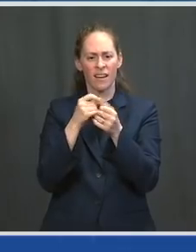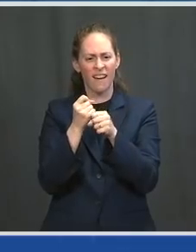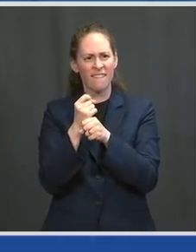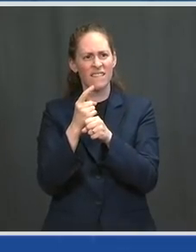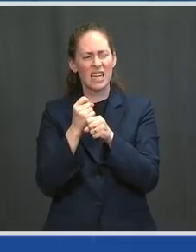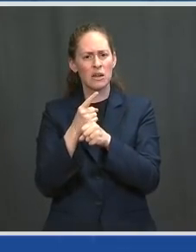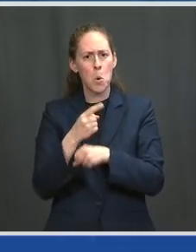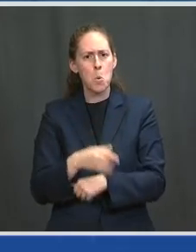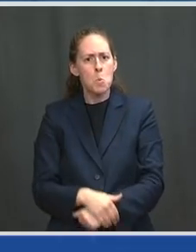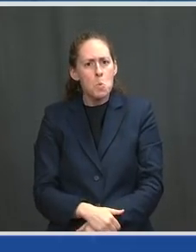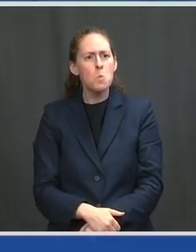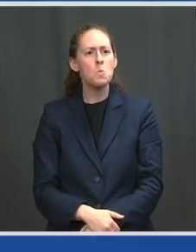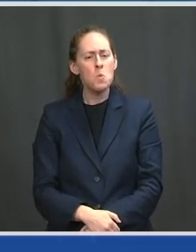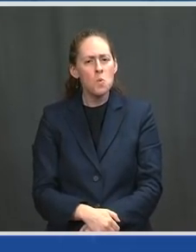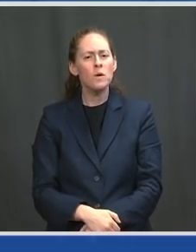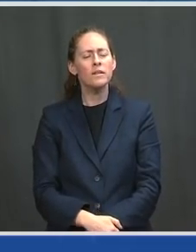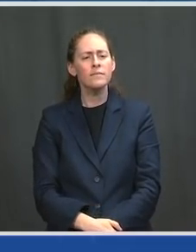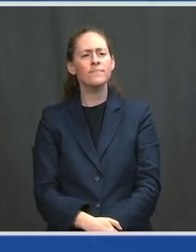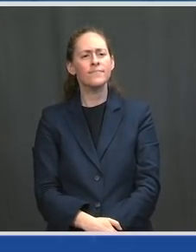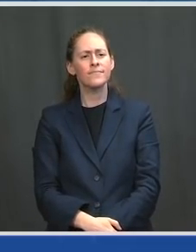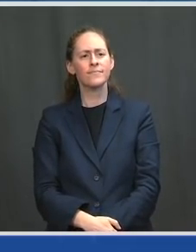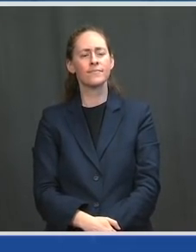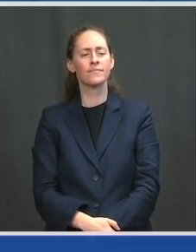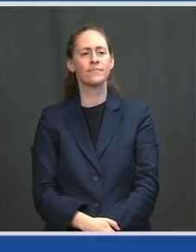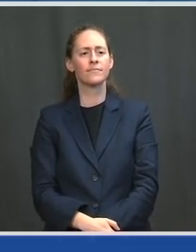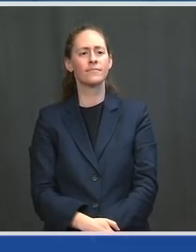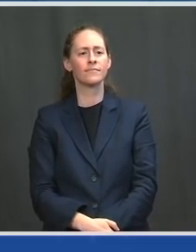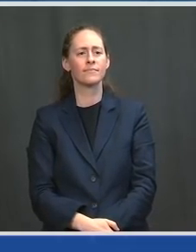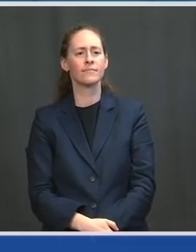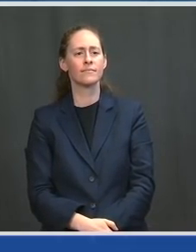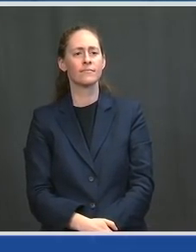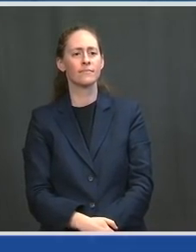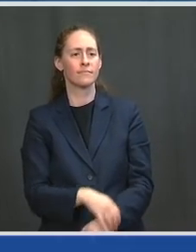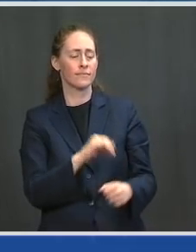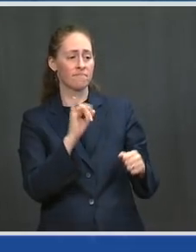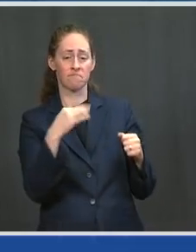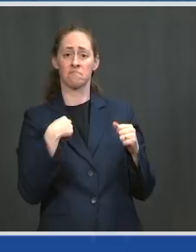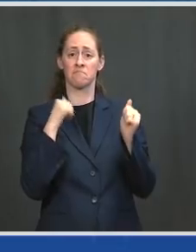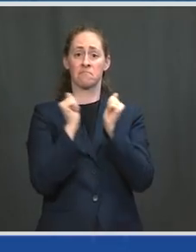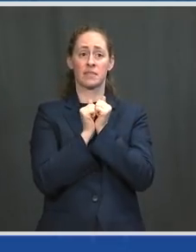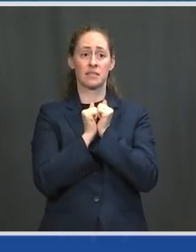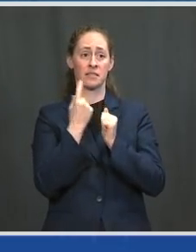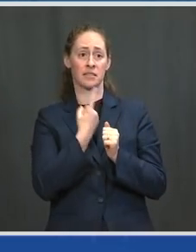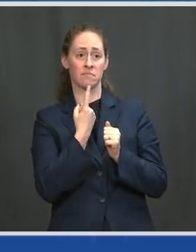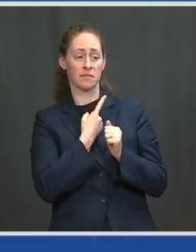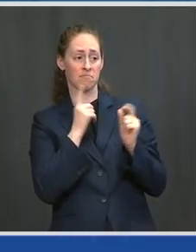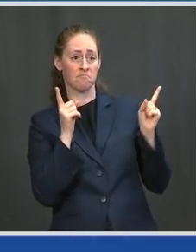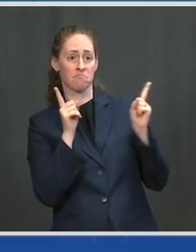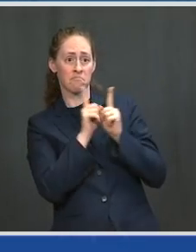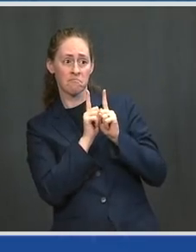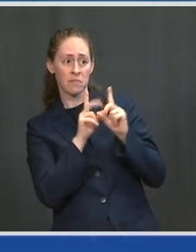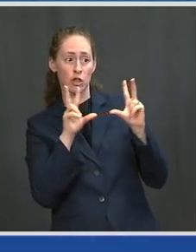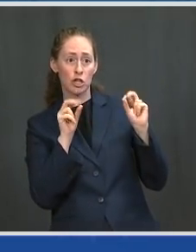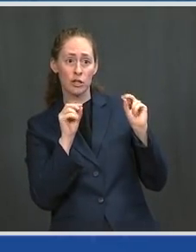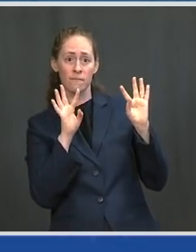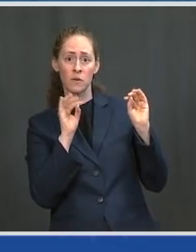and making 80-, 90,000 dollars -- two family -- two wage earners. It matters. And what I don't want to do --